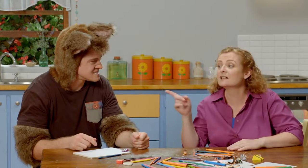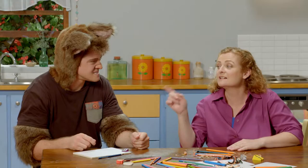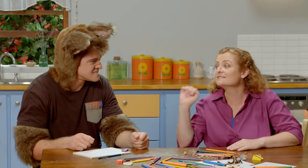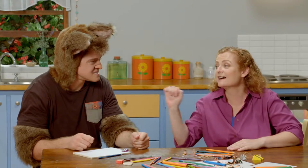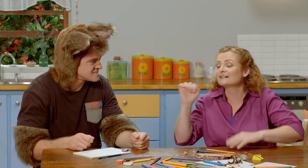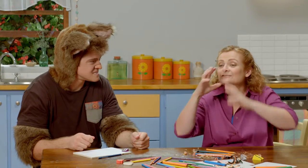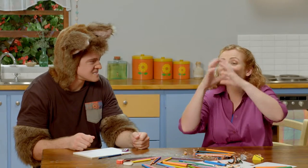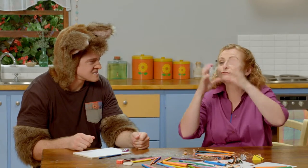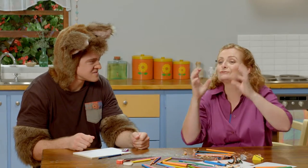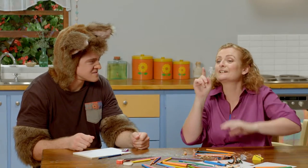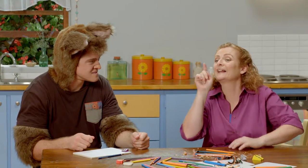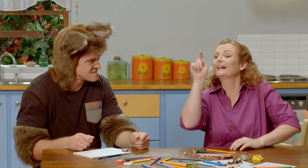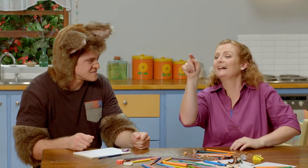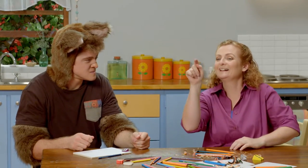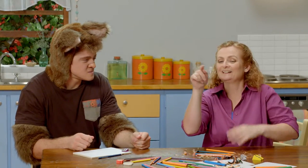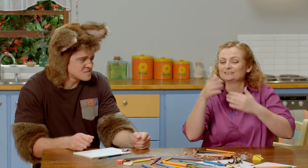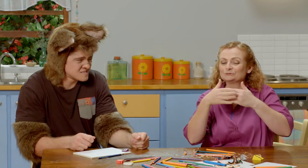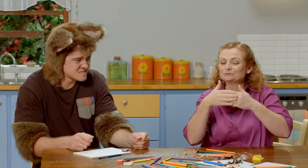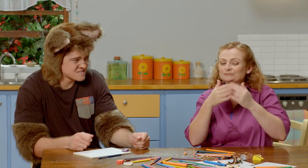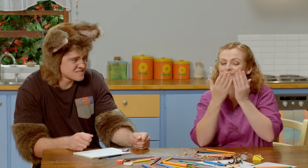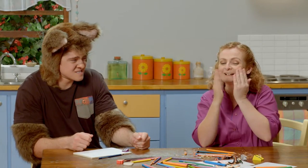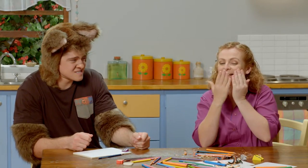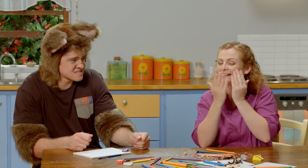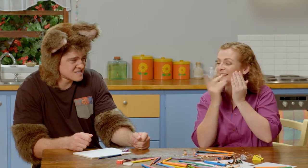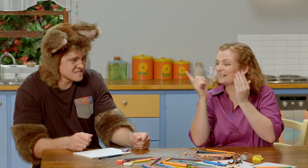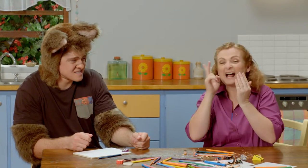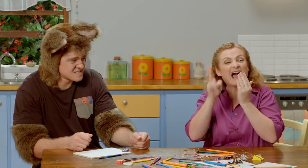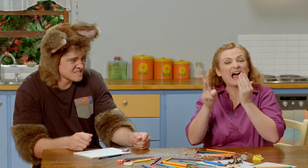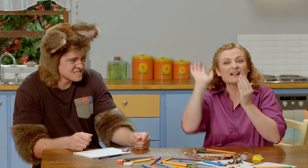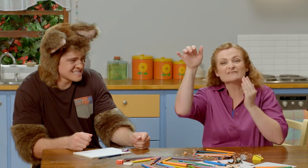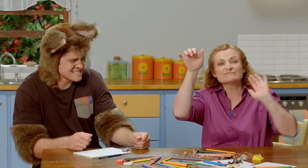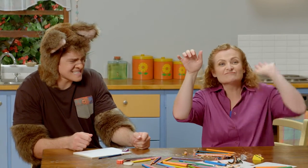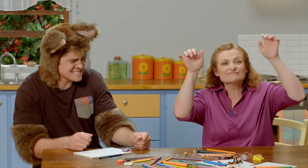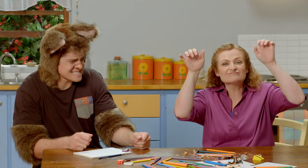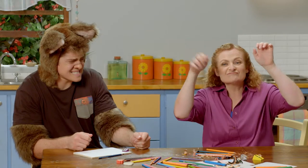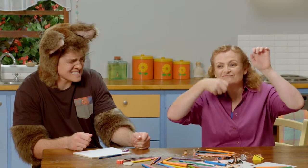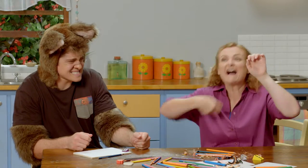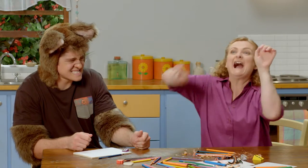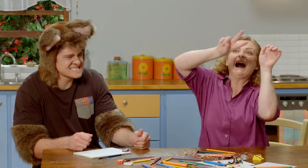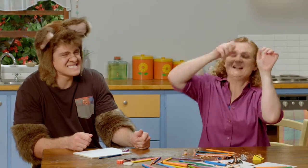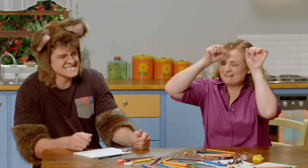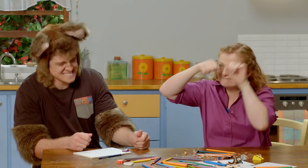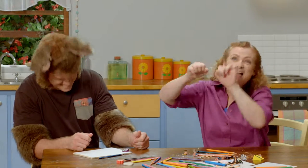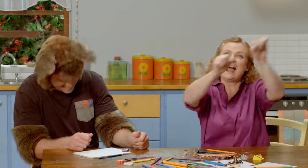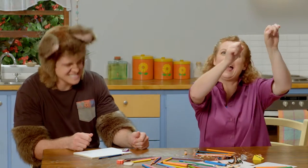Possum? Is there something wrong with the door in your tree house? Have you been swinging on it again?